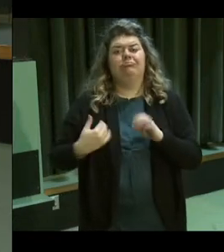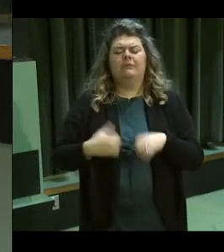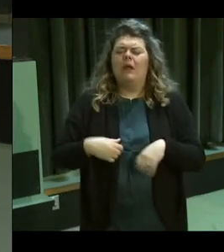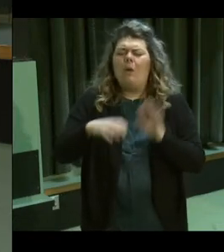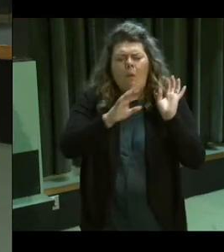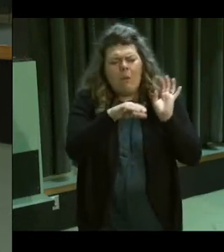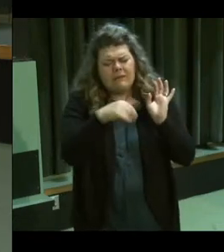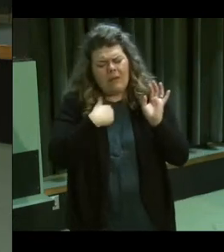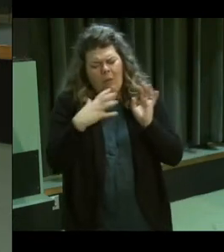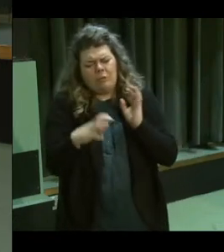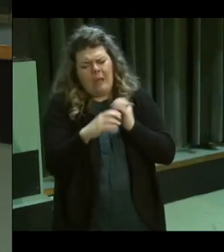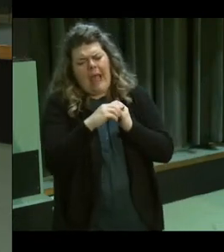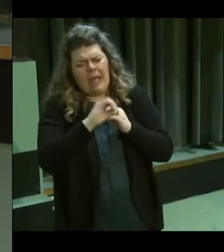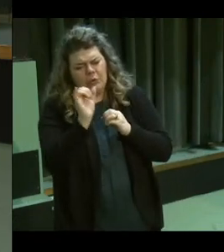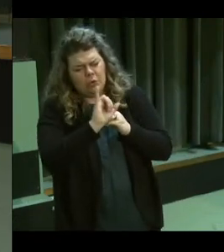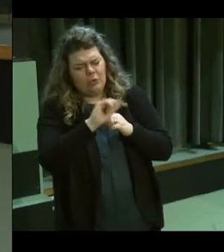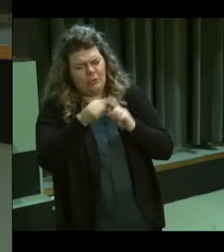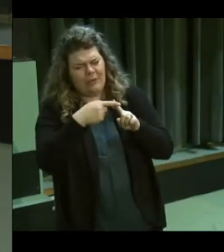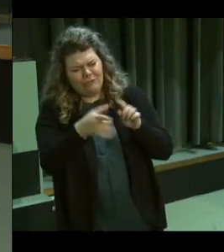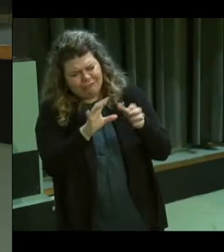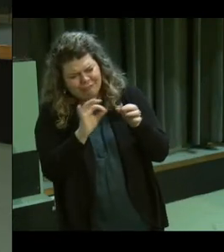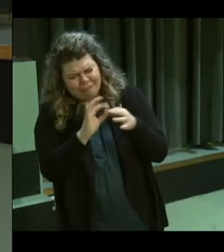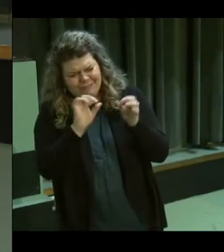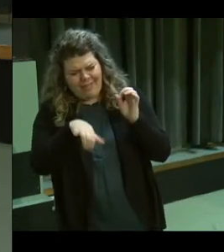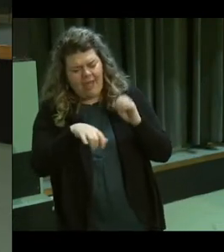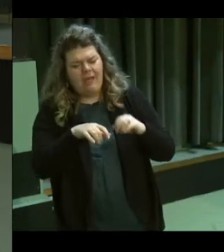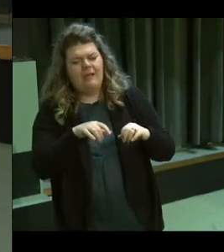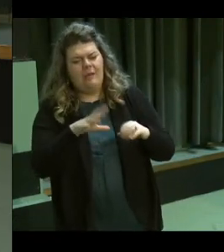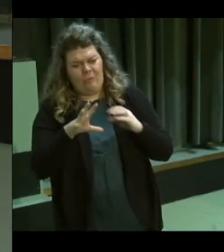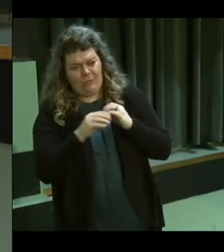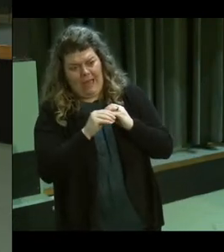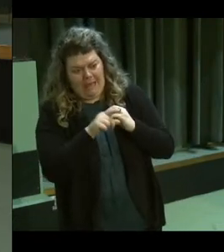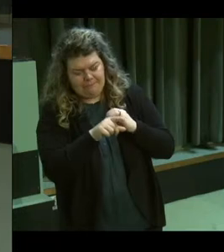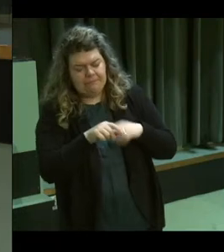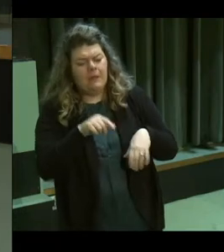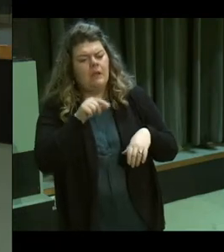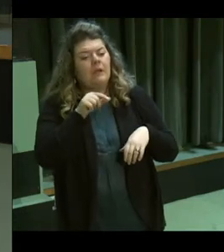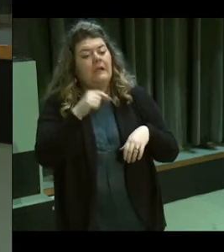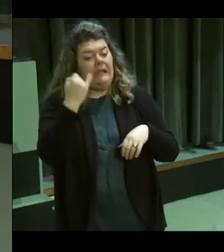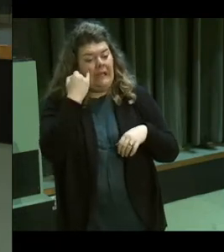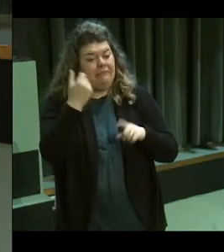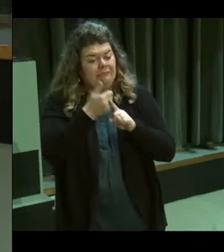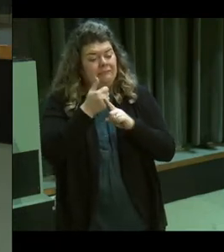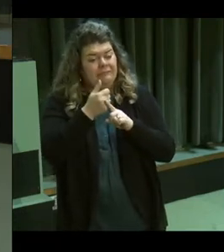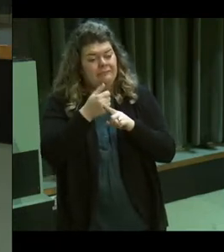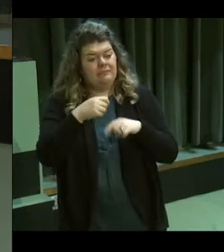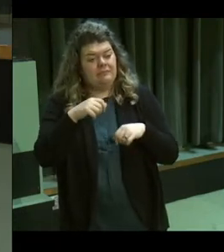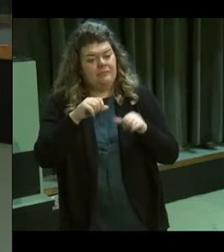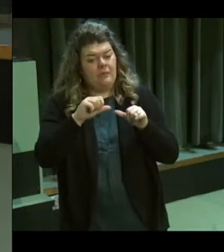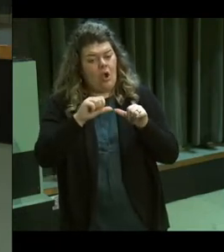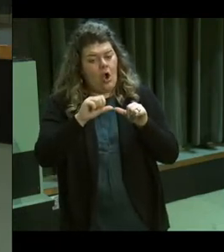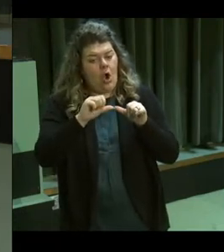but it is a big deal to do that. I would also add a couple other things. While you're